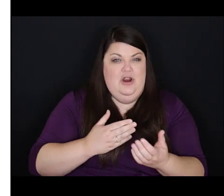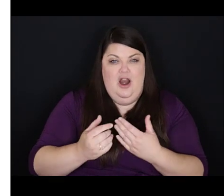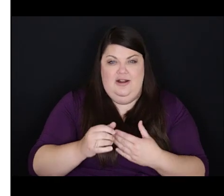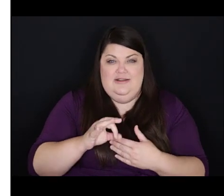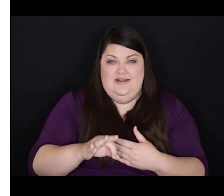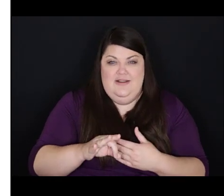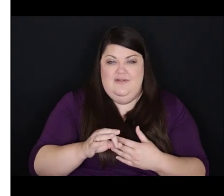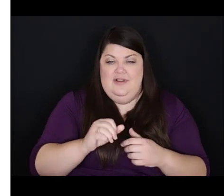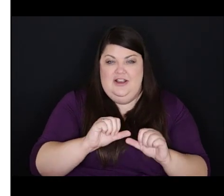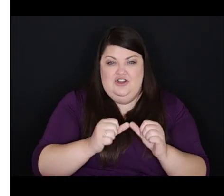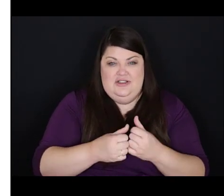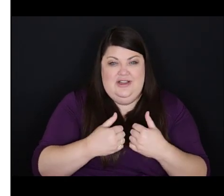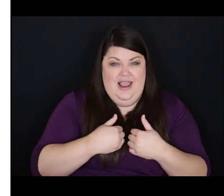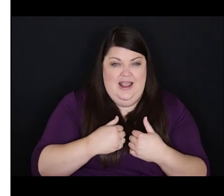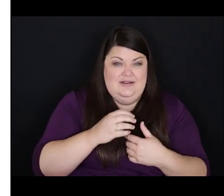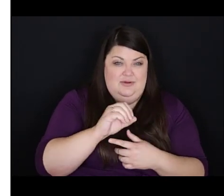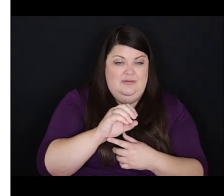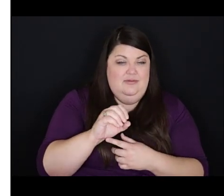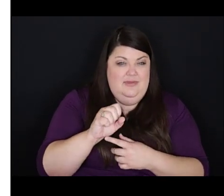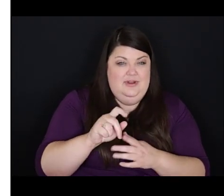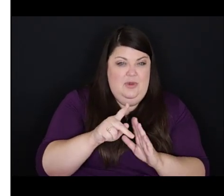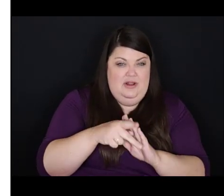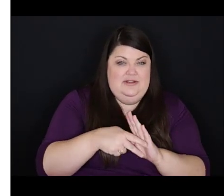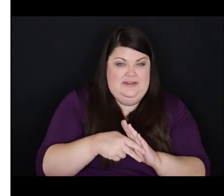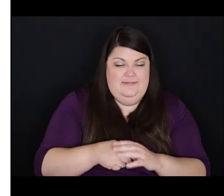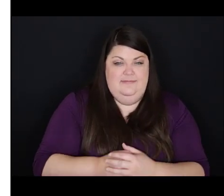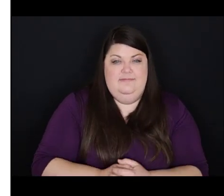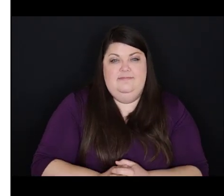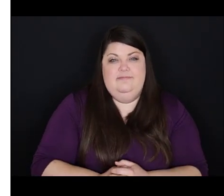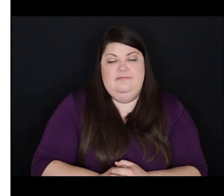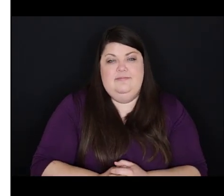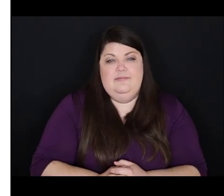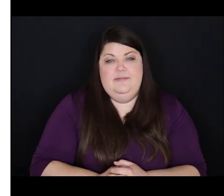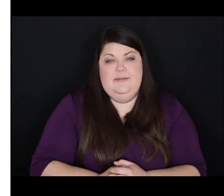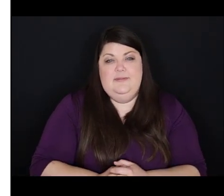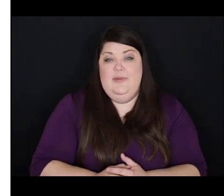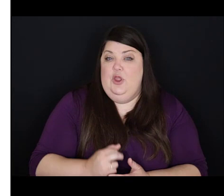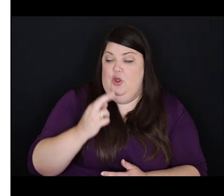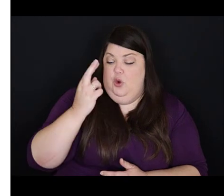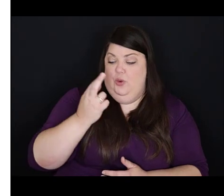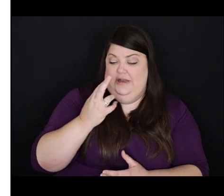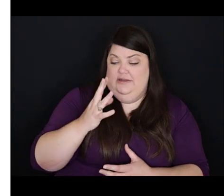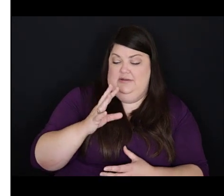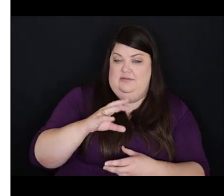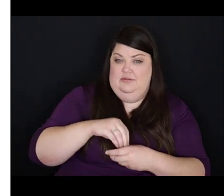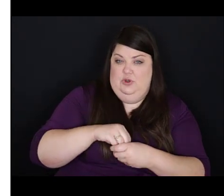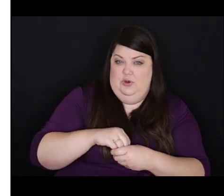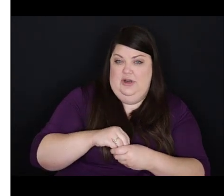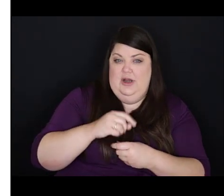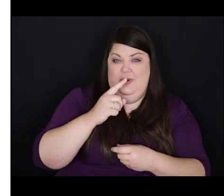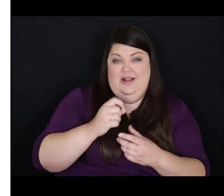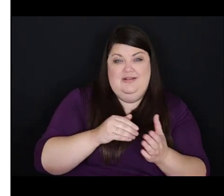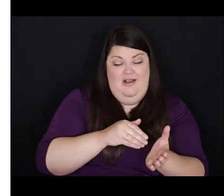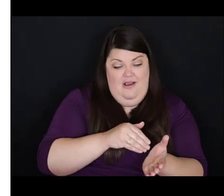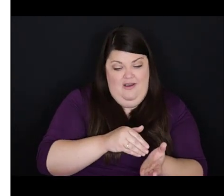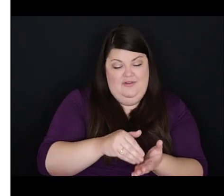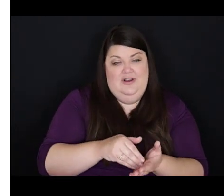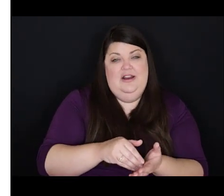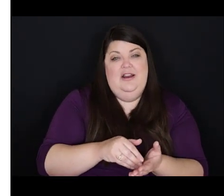an order of selection policy. The reason this was included is because often, VR agencies will